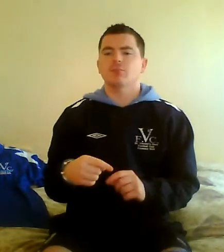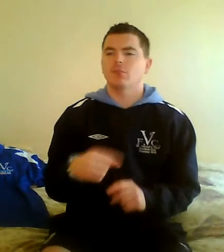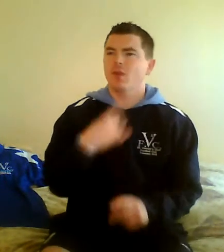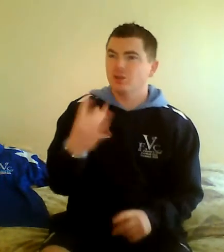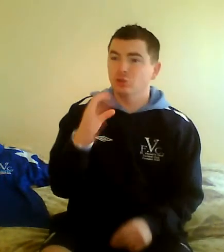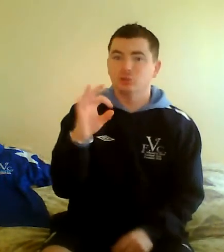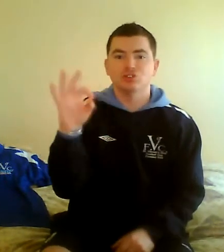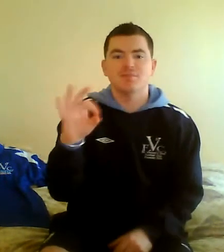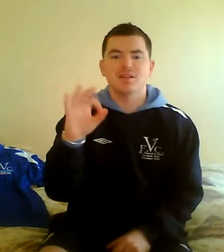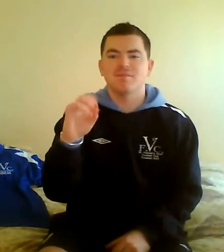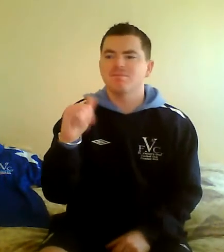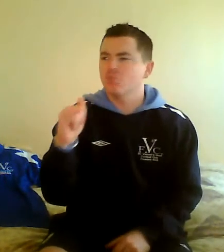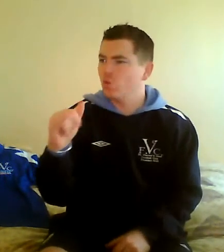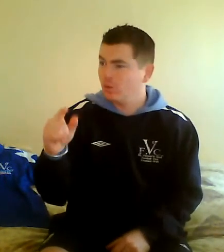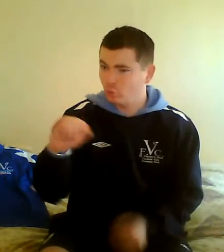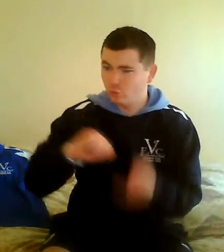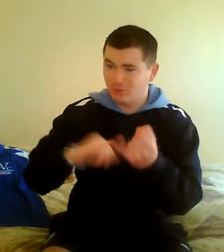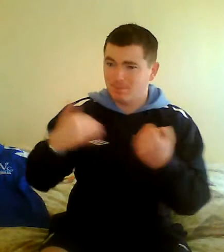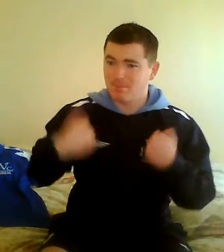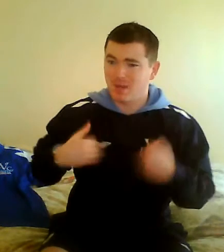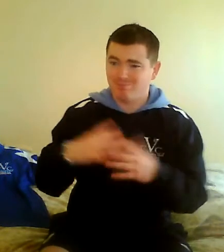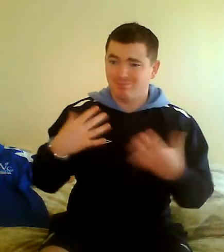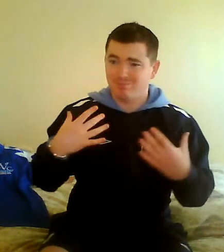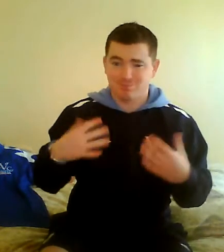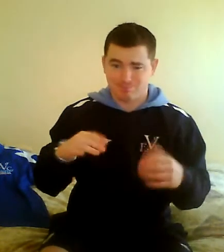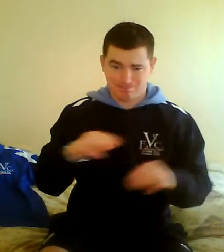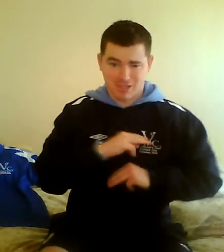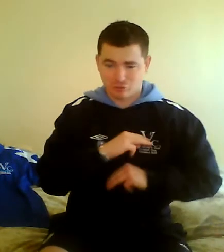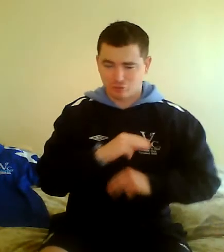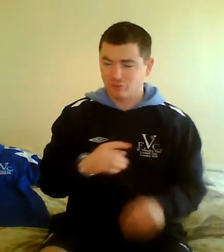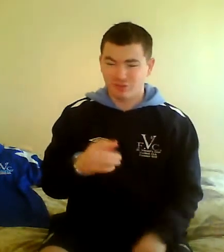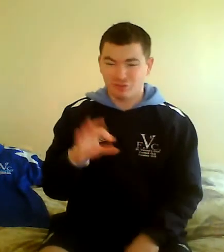After the match I asked Geoff who was his Man Of The Match?